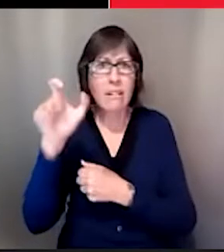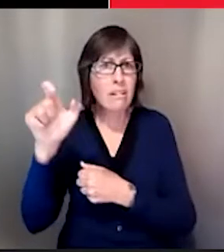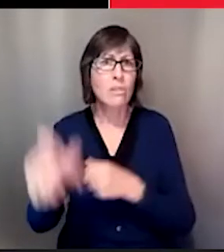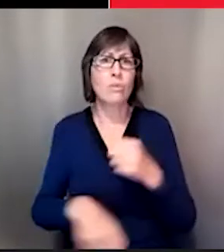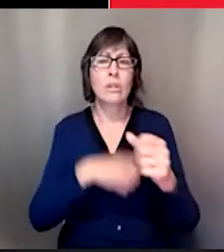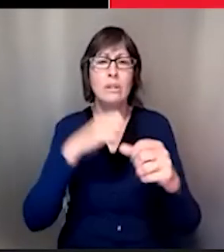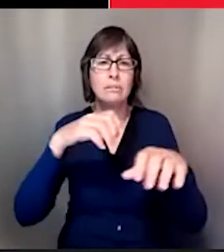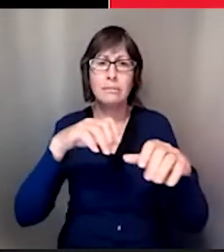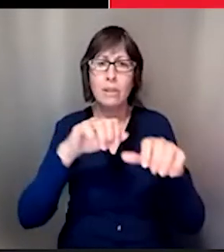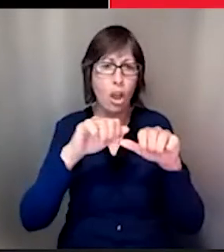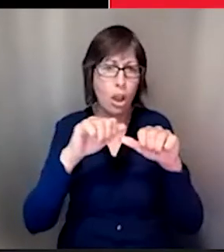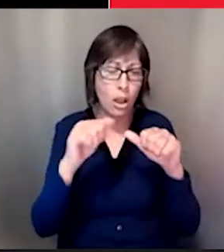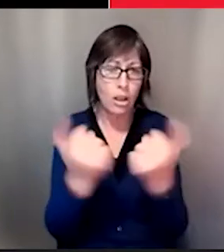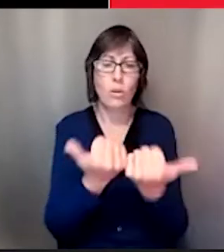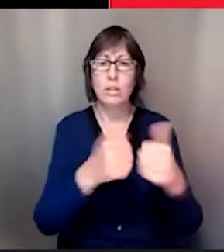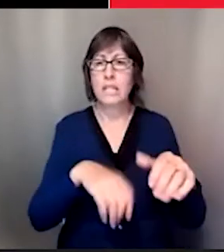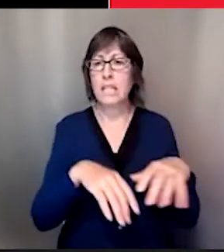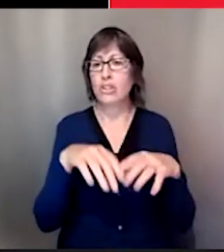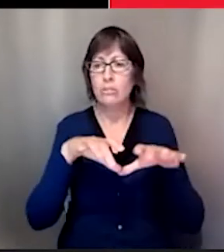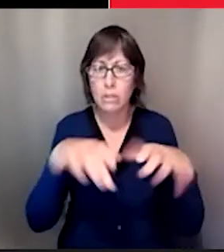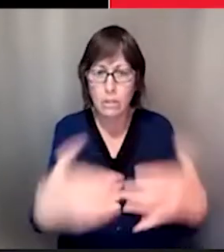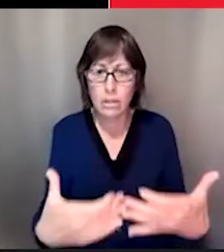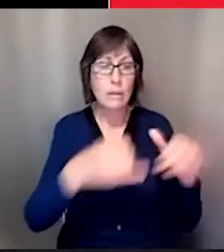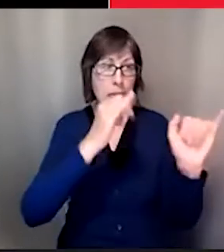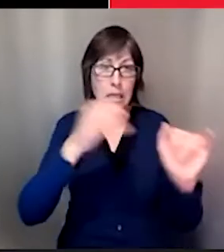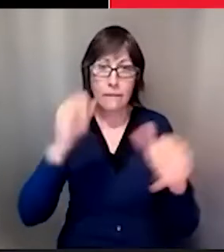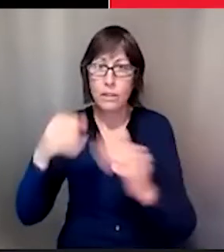artists, artist collectives and ad hoc groups in Calgary.